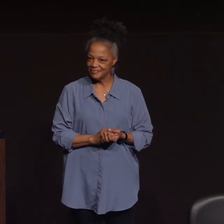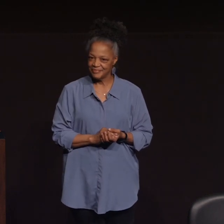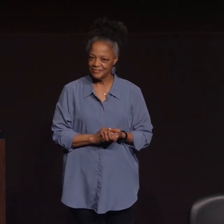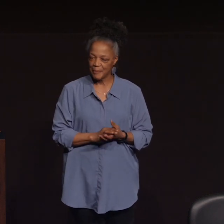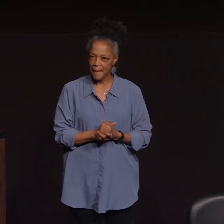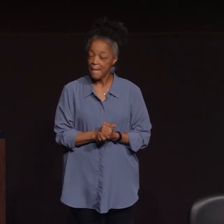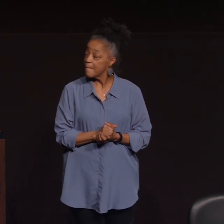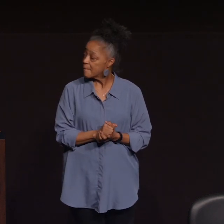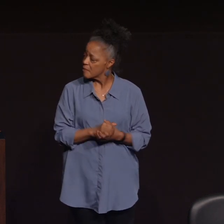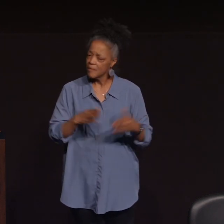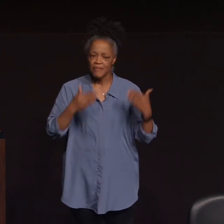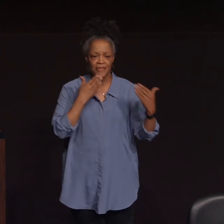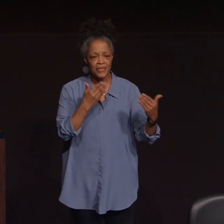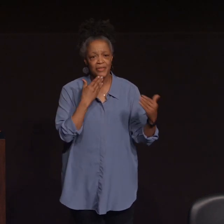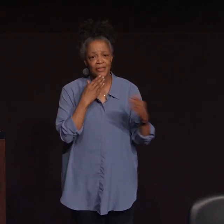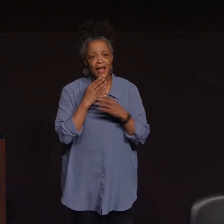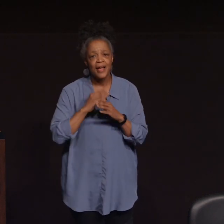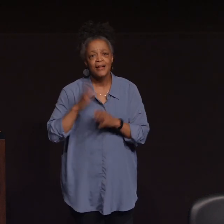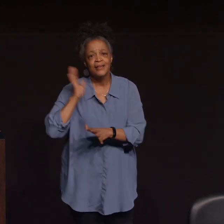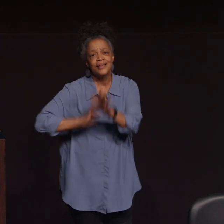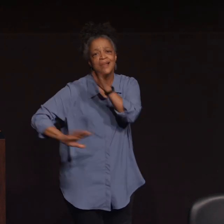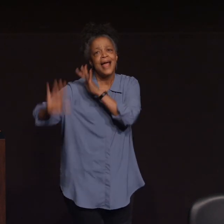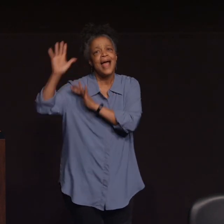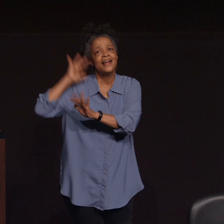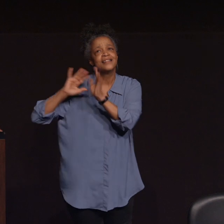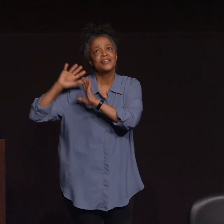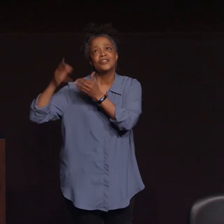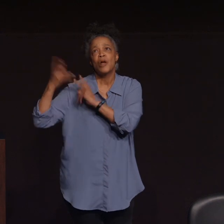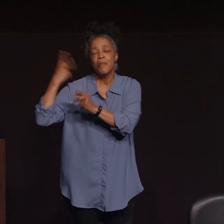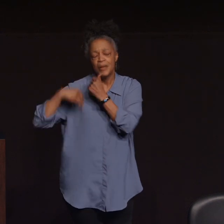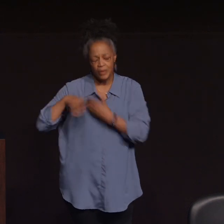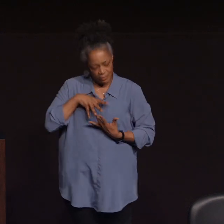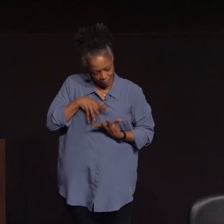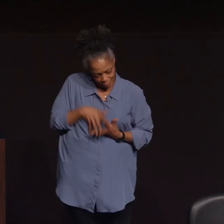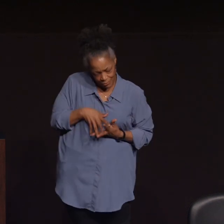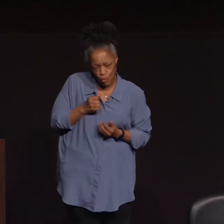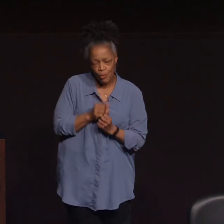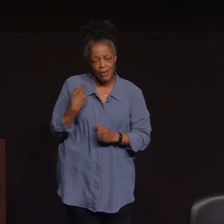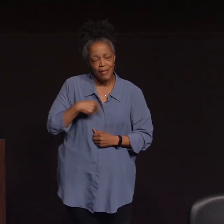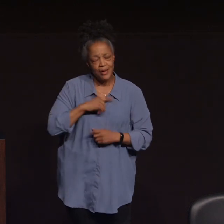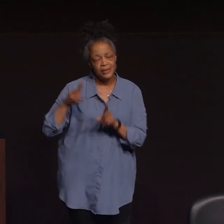We want to thank the ancestors who are with us always, and we